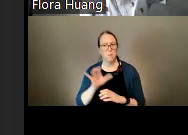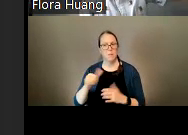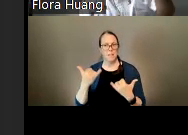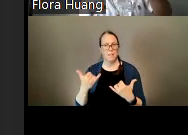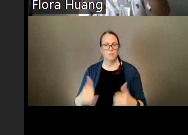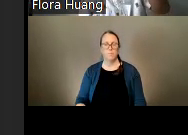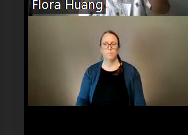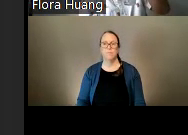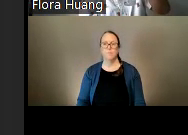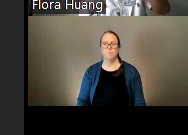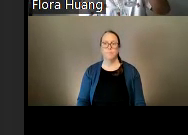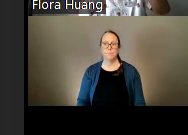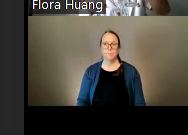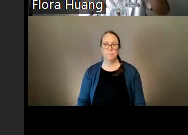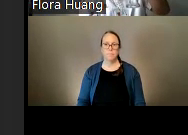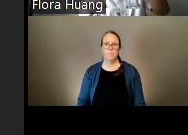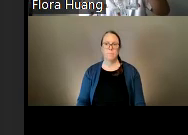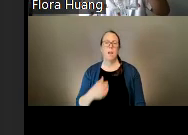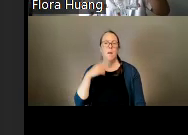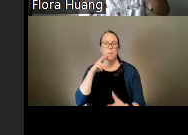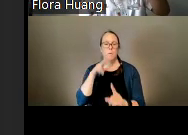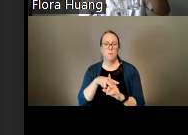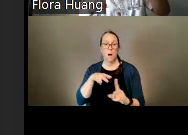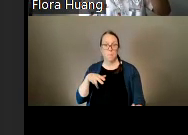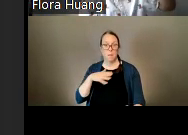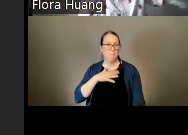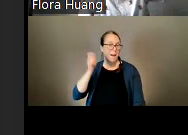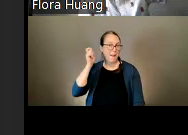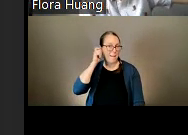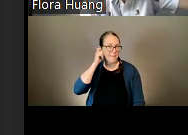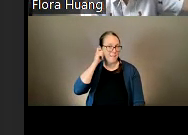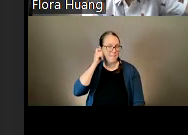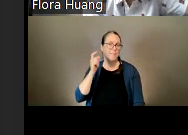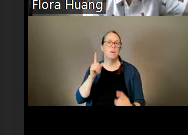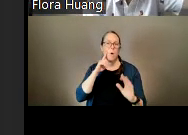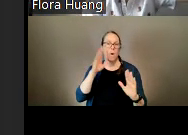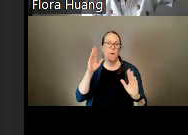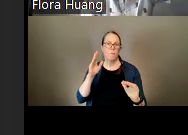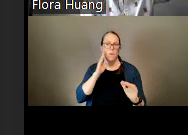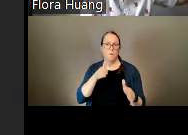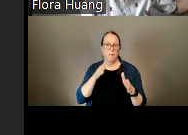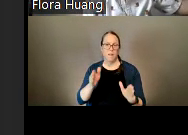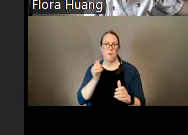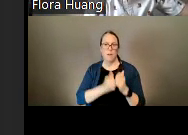I will unplug my headset and then hopefully that will let everyone hear the audio.